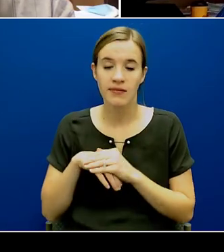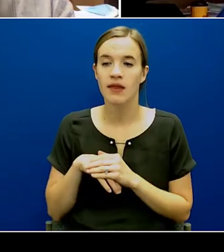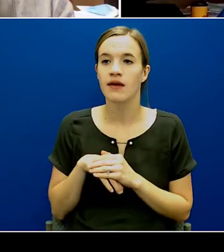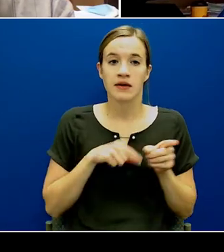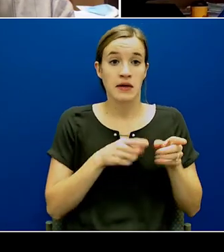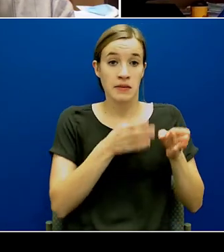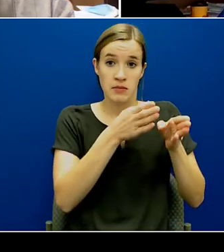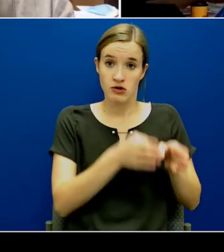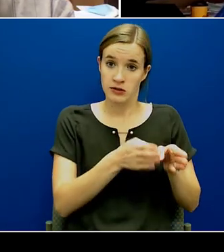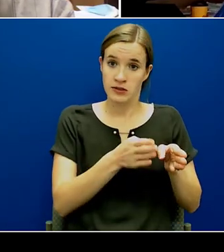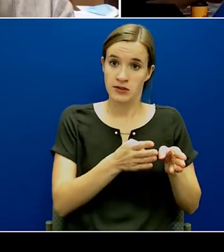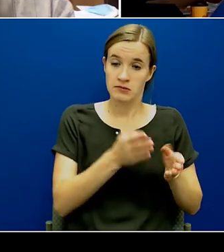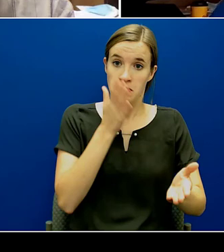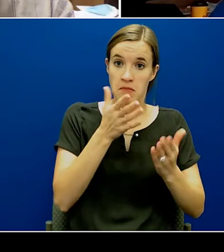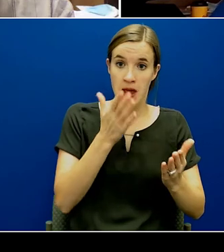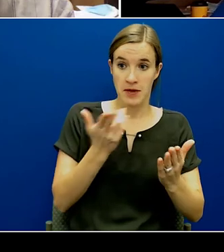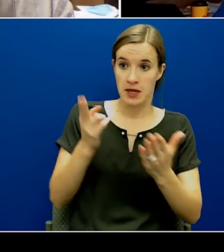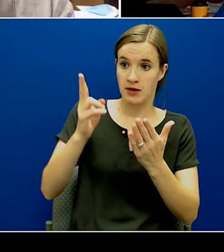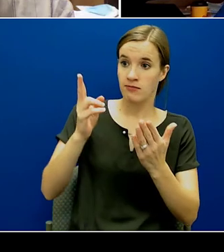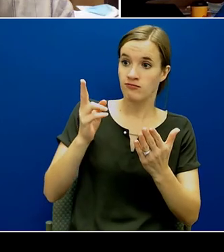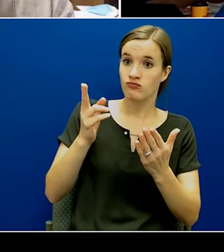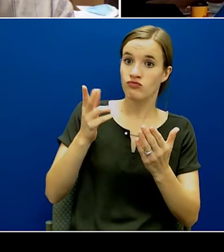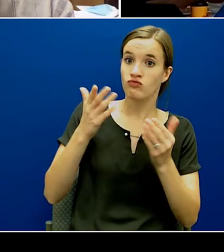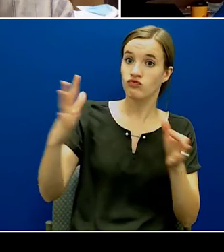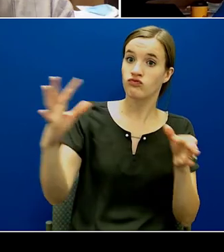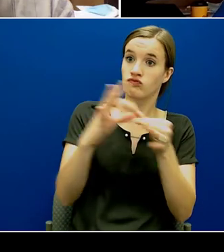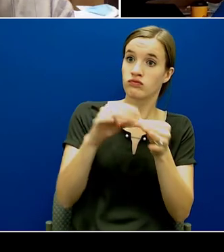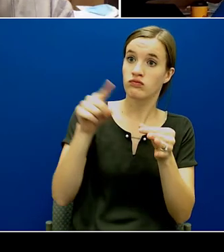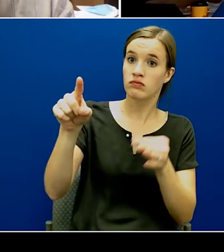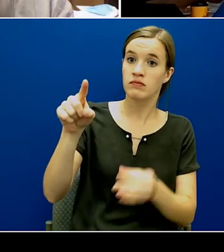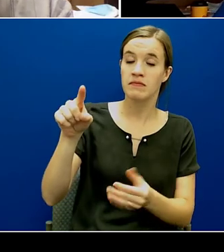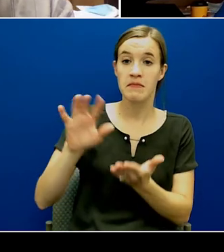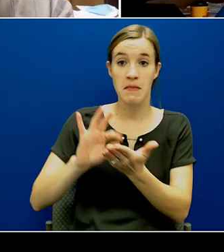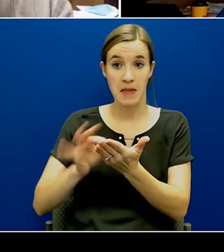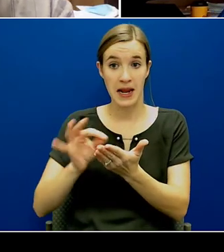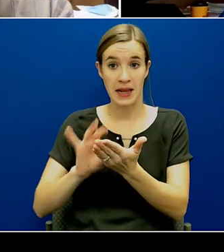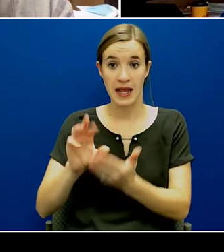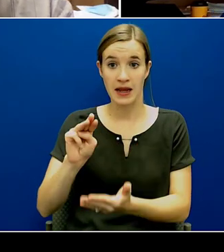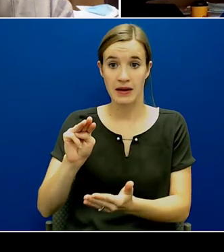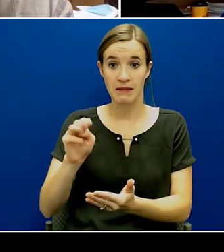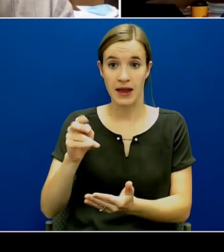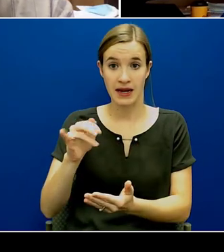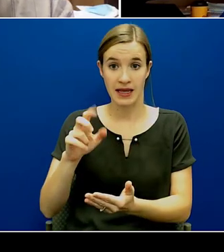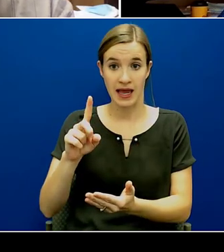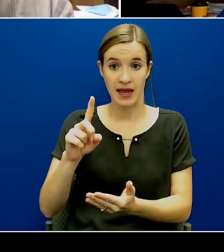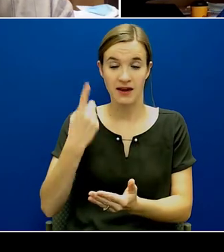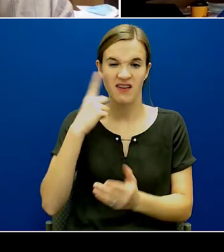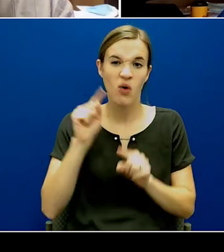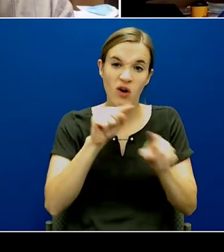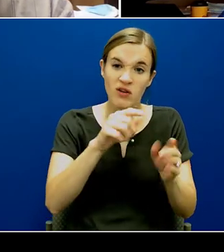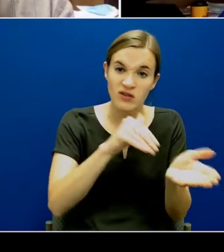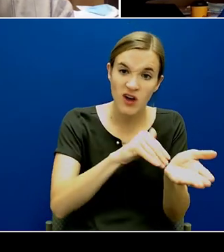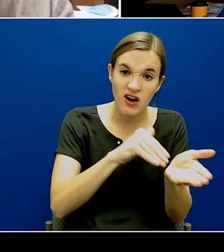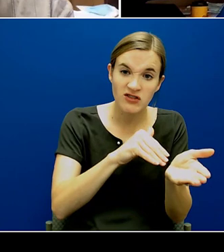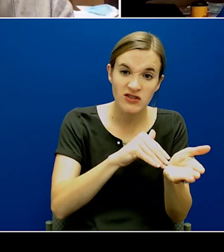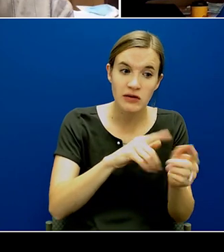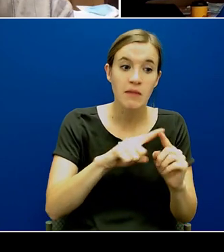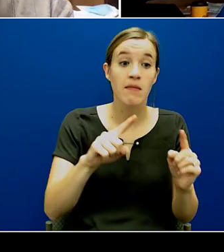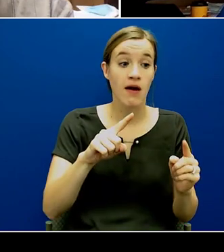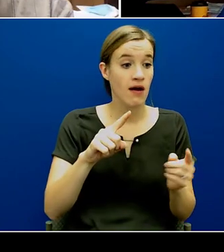they could use our card to go get groceries or to go visit a friend or, you know, have that recreation that you're talking about and